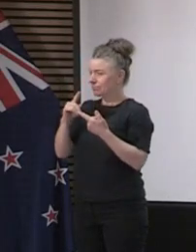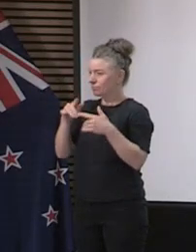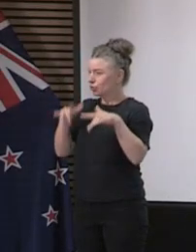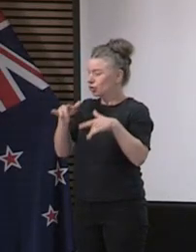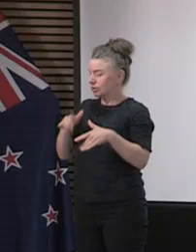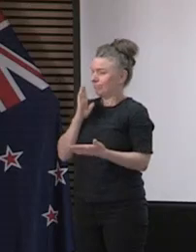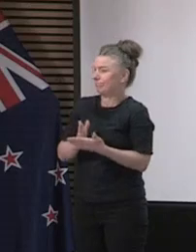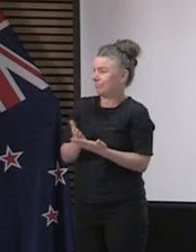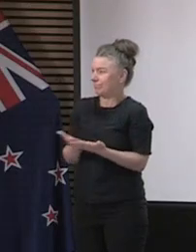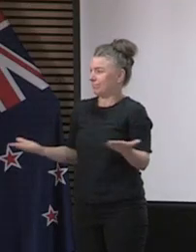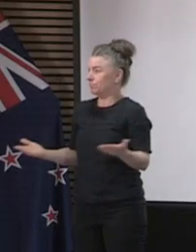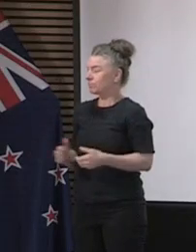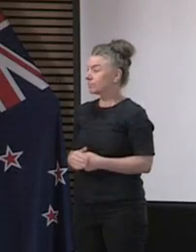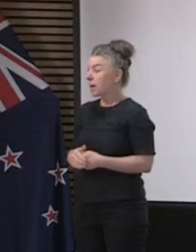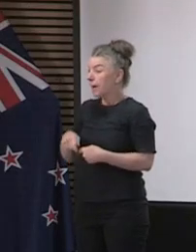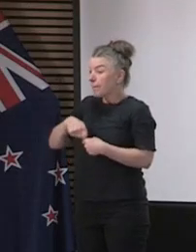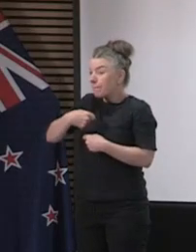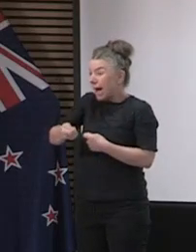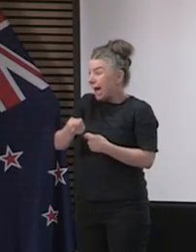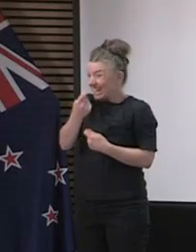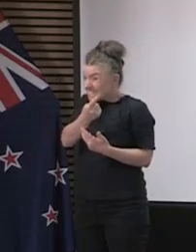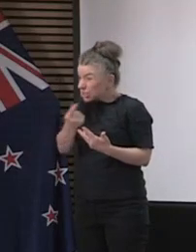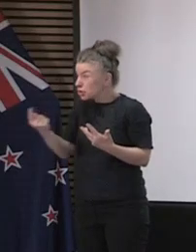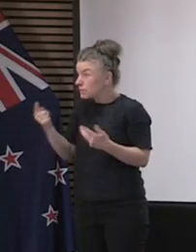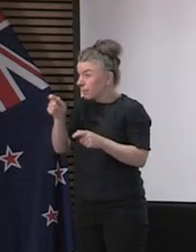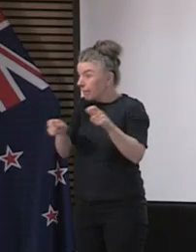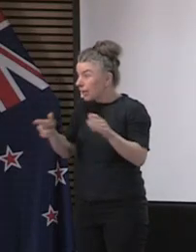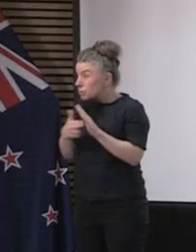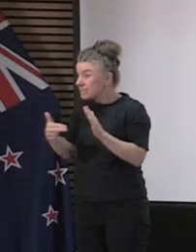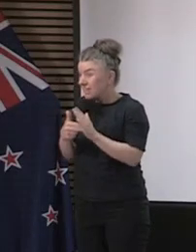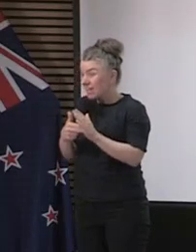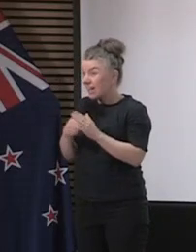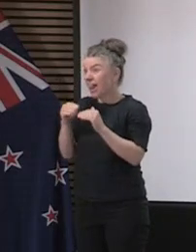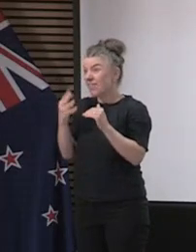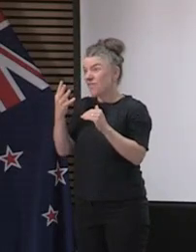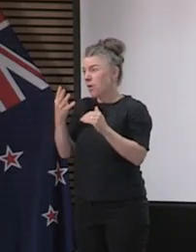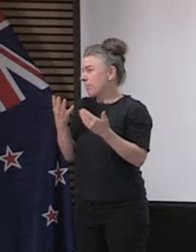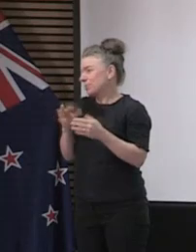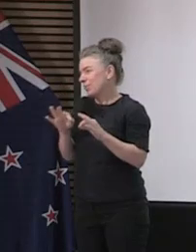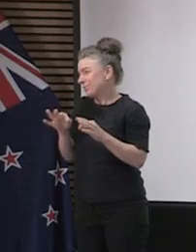economy can recover quickly. You would be - you would absolutely understand, though,